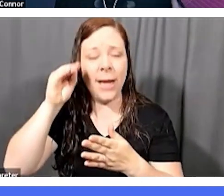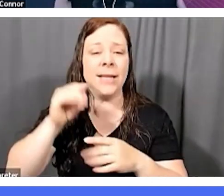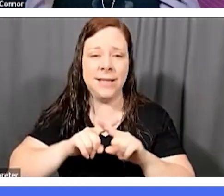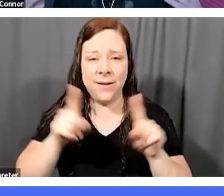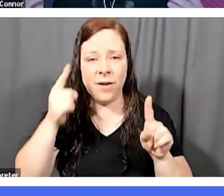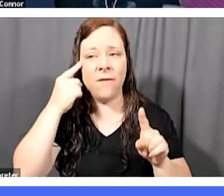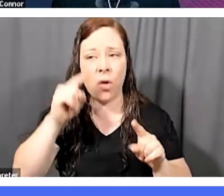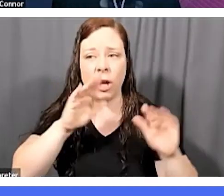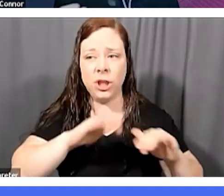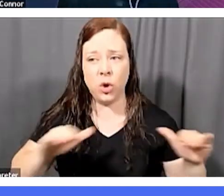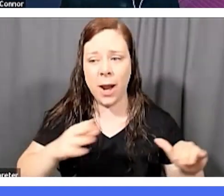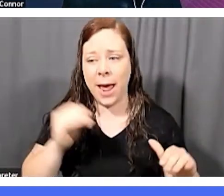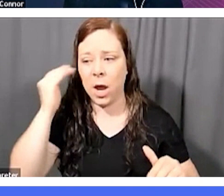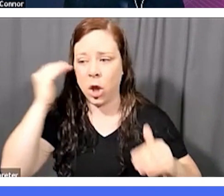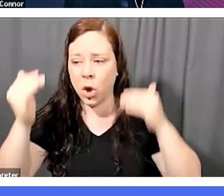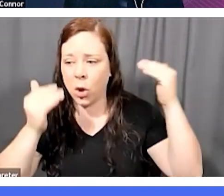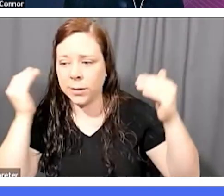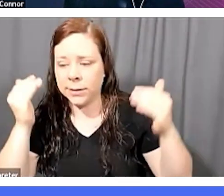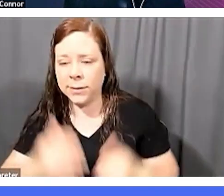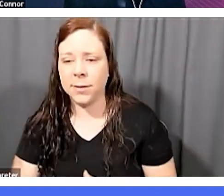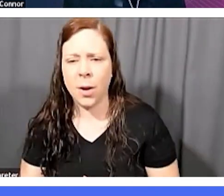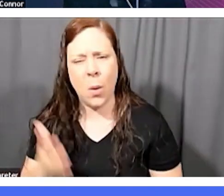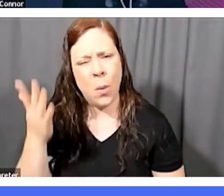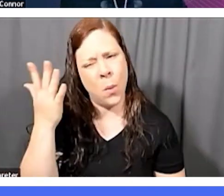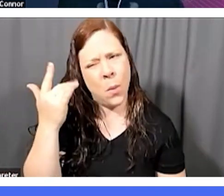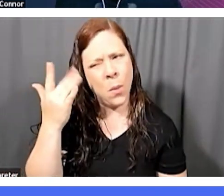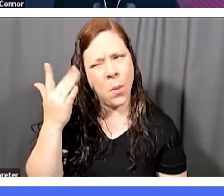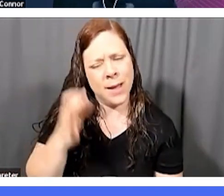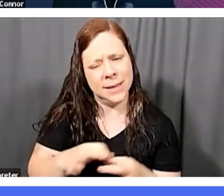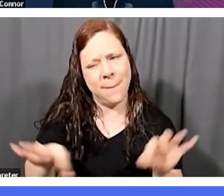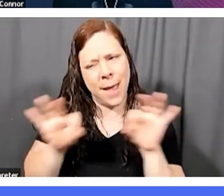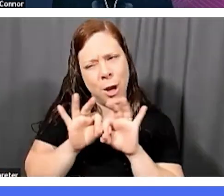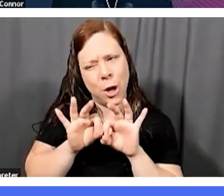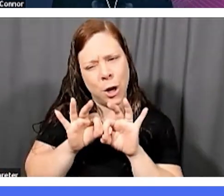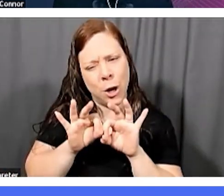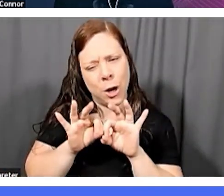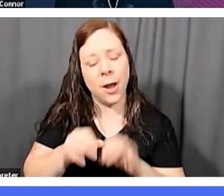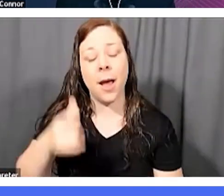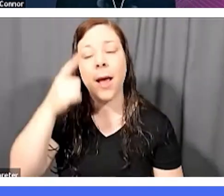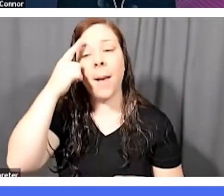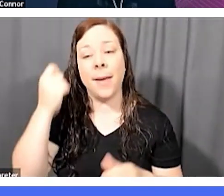So why Corbb does this matter? This matters because so often the e-learning